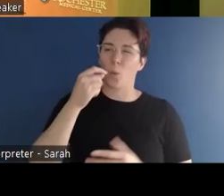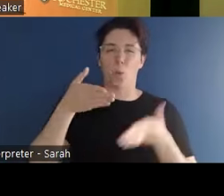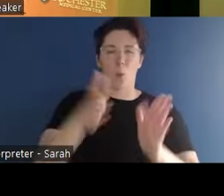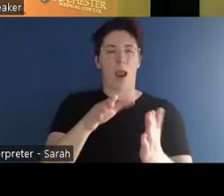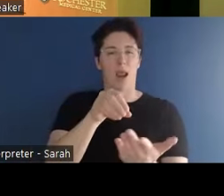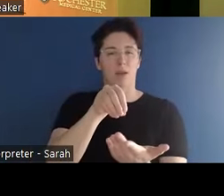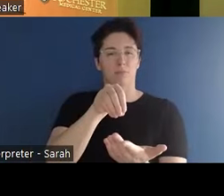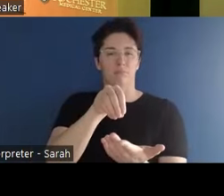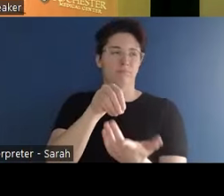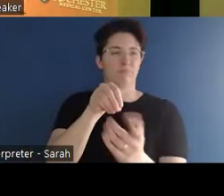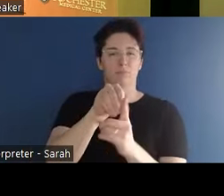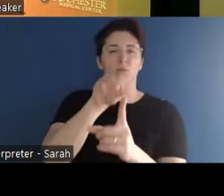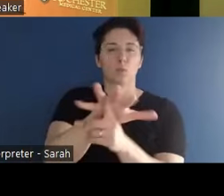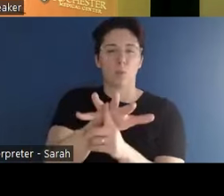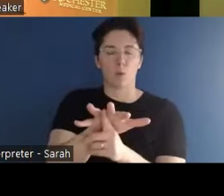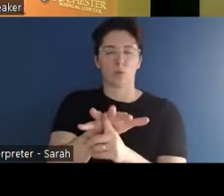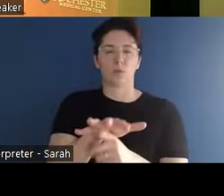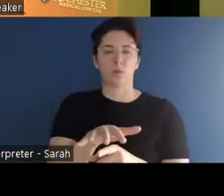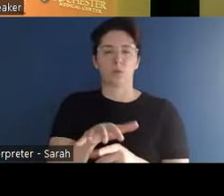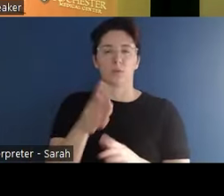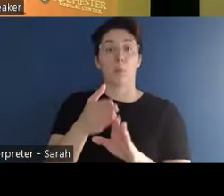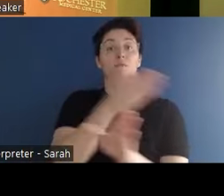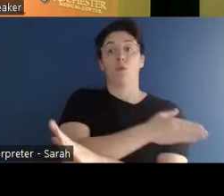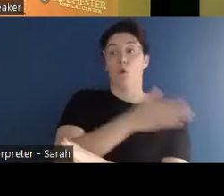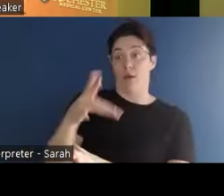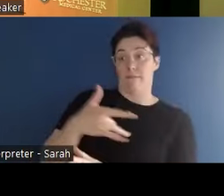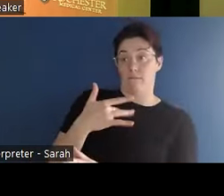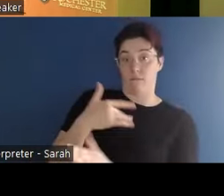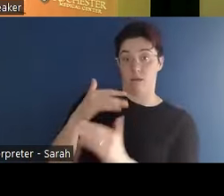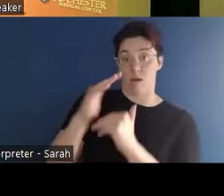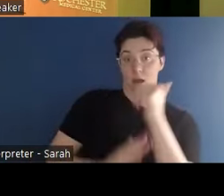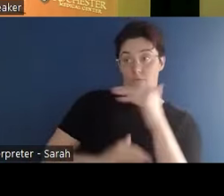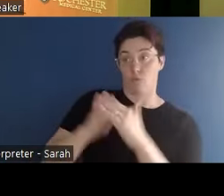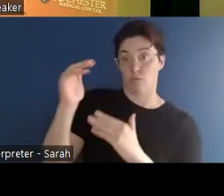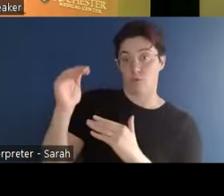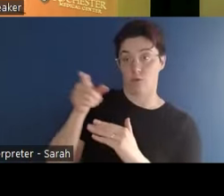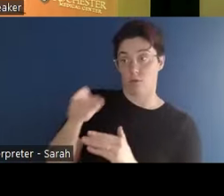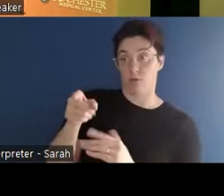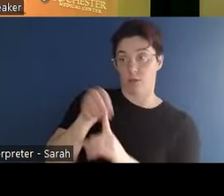on that before an individual feels comfortable having some of those exposures out in the real